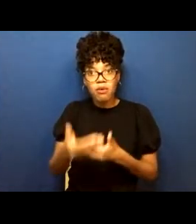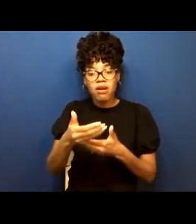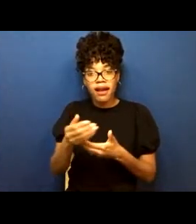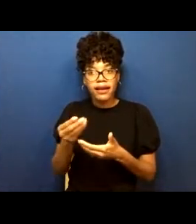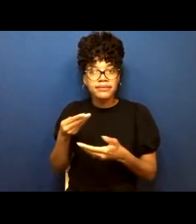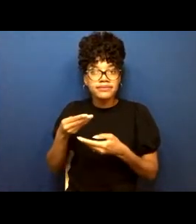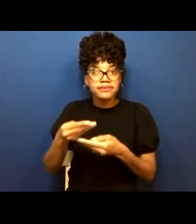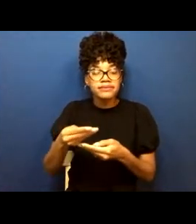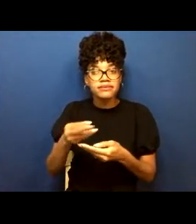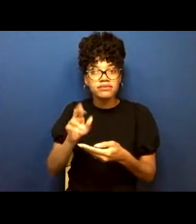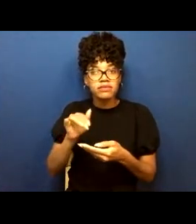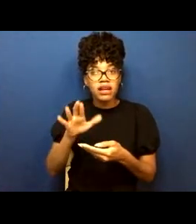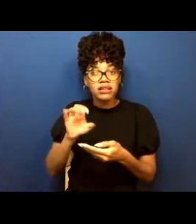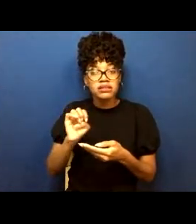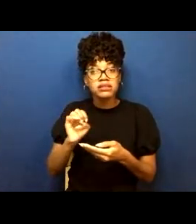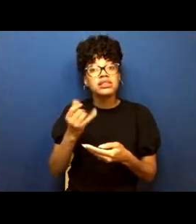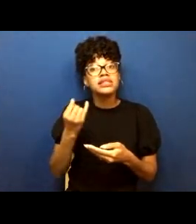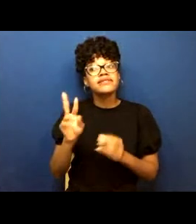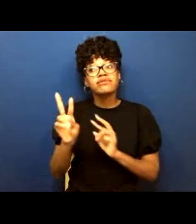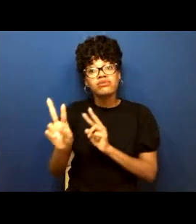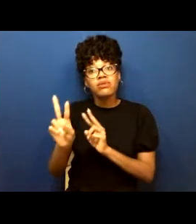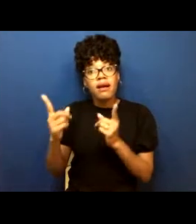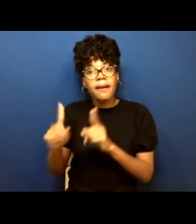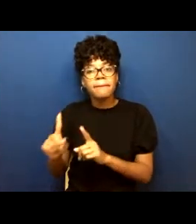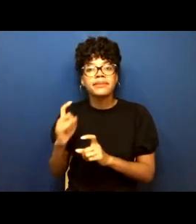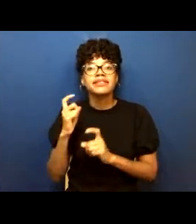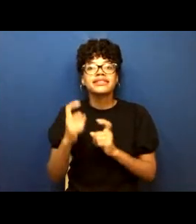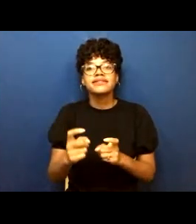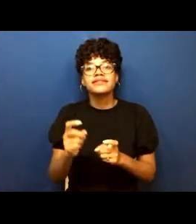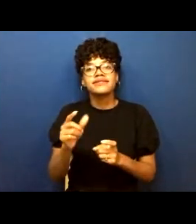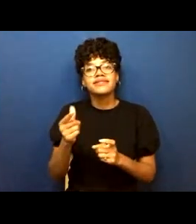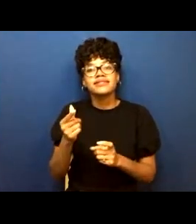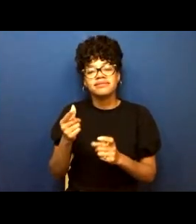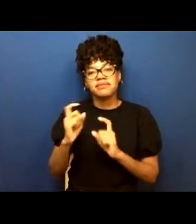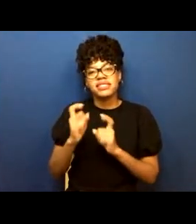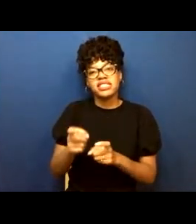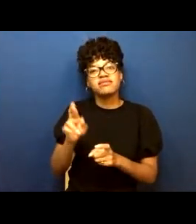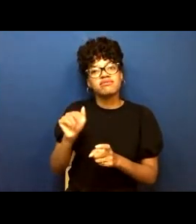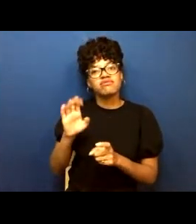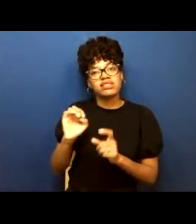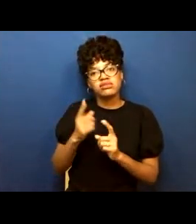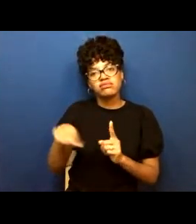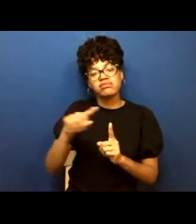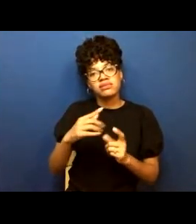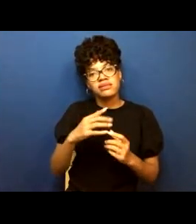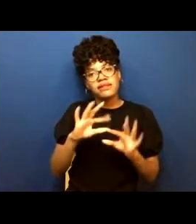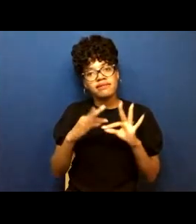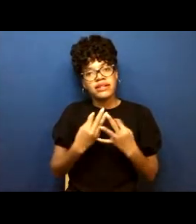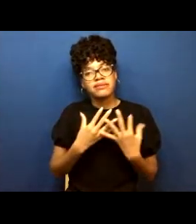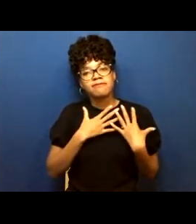during a funeral ceremony as well. So it's an important part of everybody's lives here in the Great Lakes region.